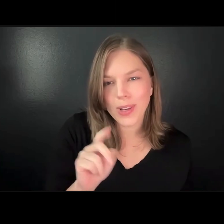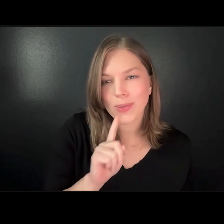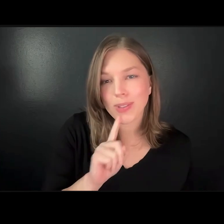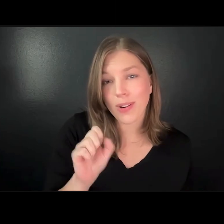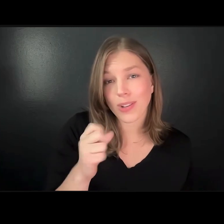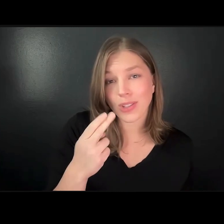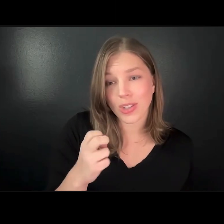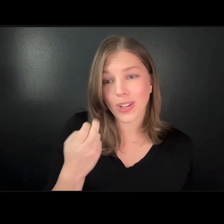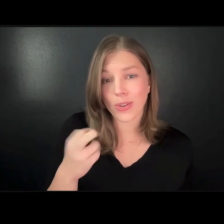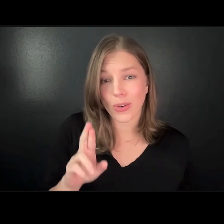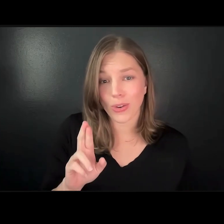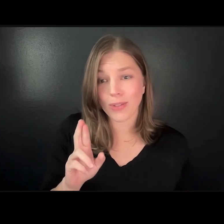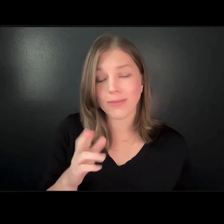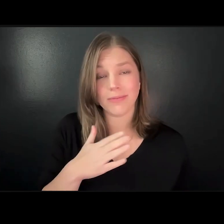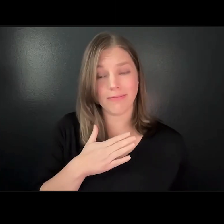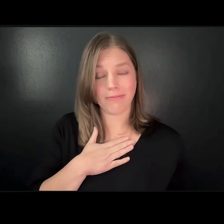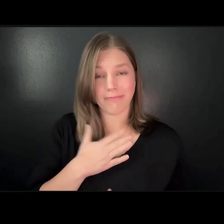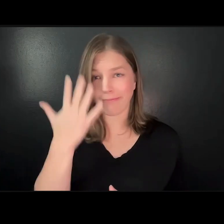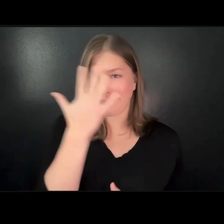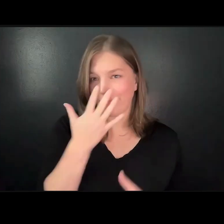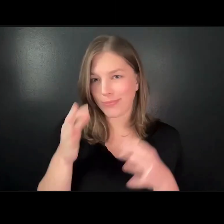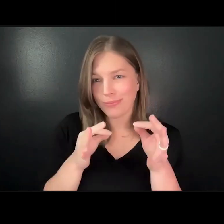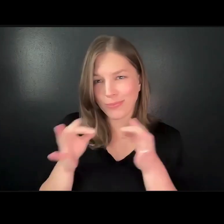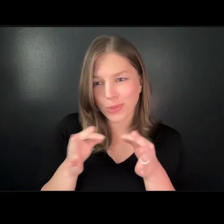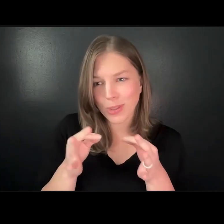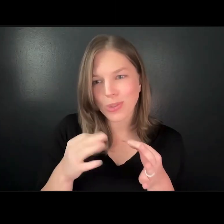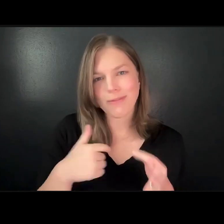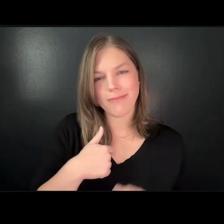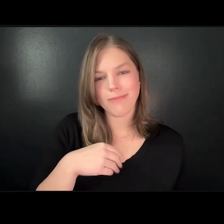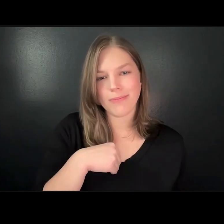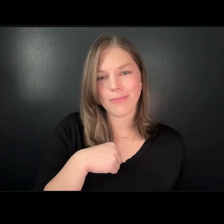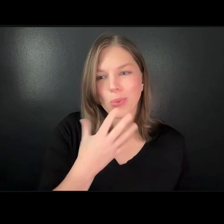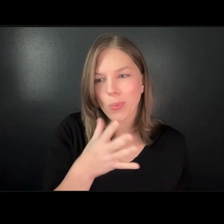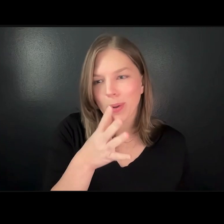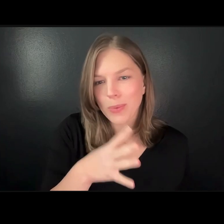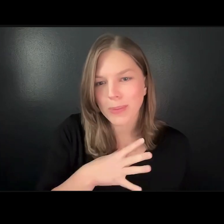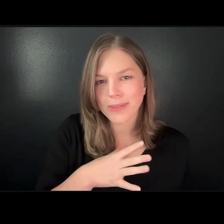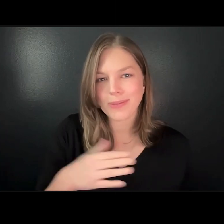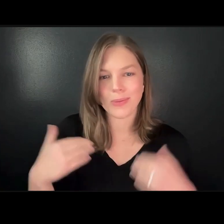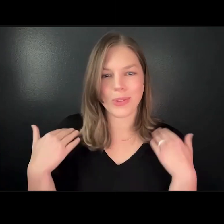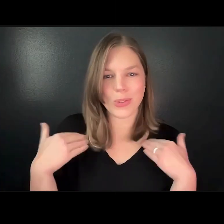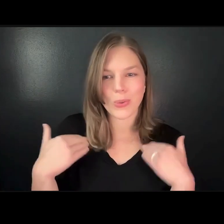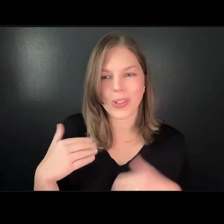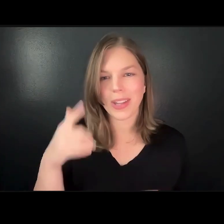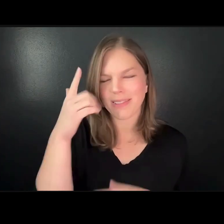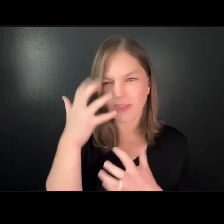to students with disabilities. My pronouns are she, her. As a visual description, I am a white woman